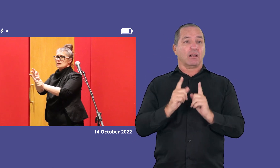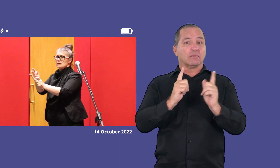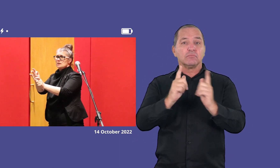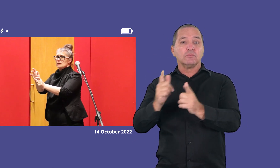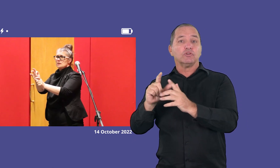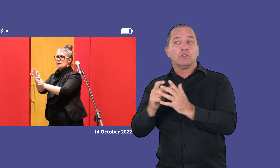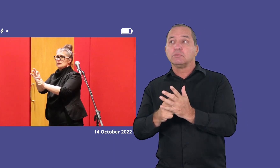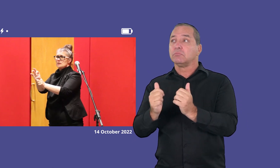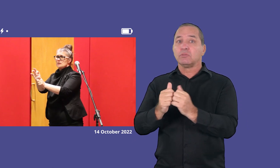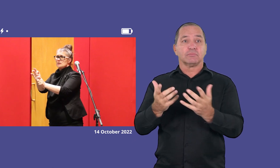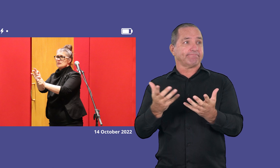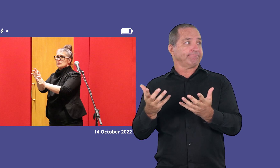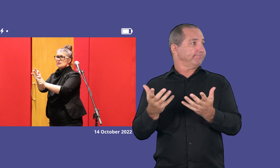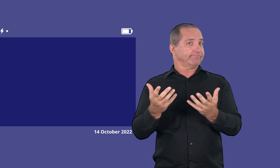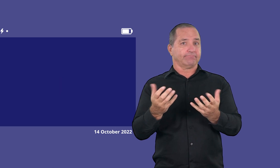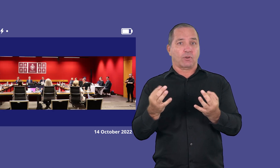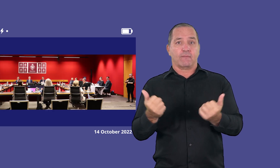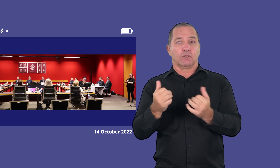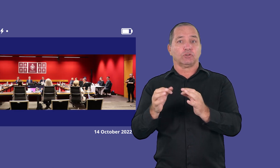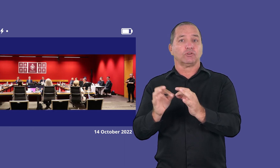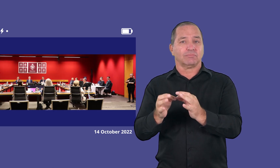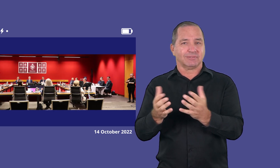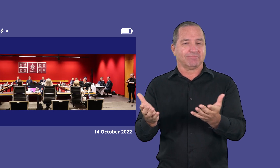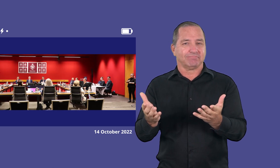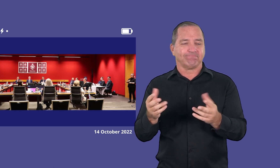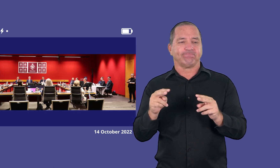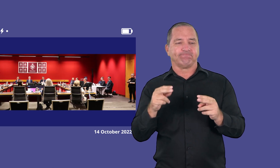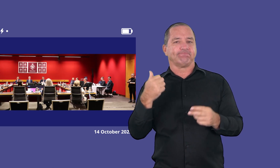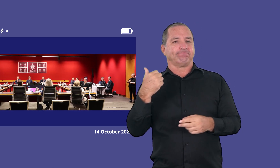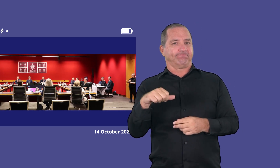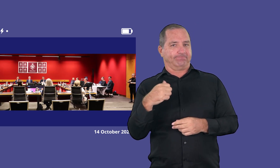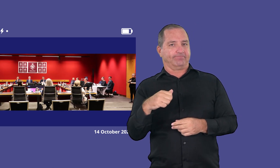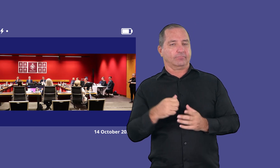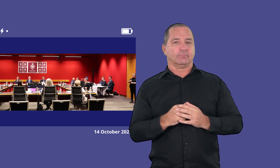to access interpretation services for their everyday needs.